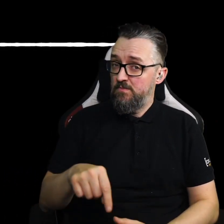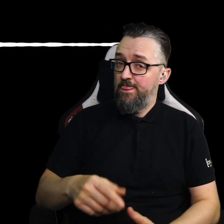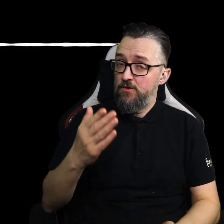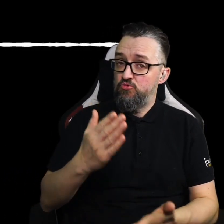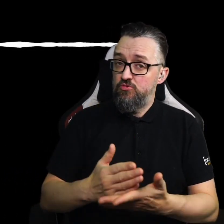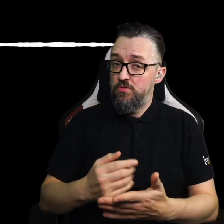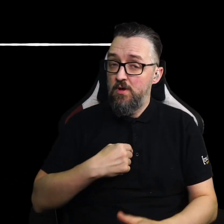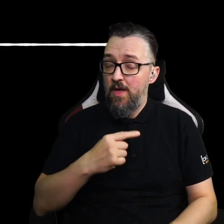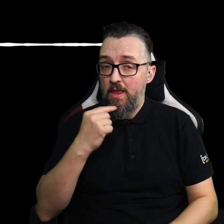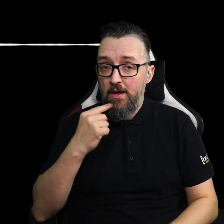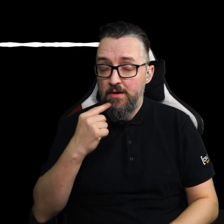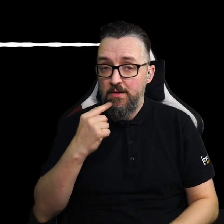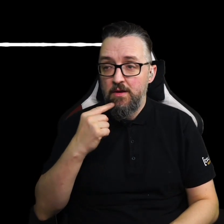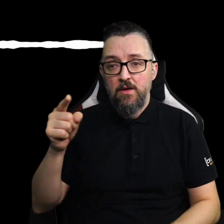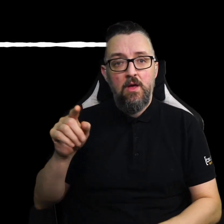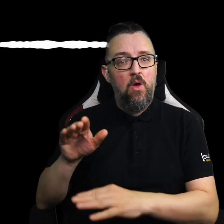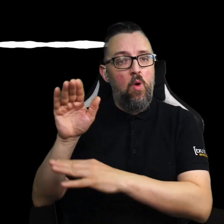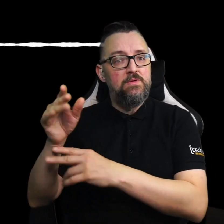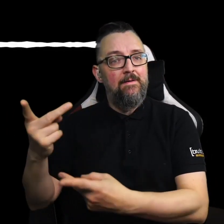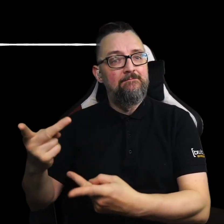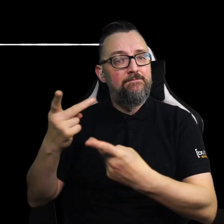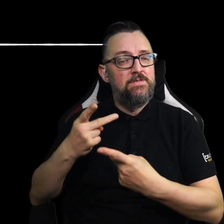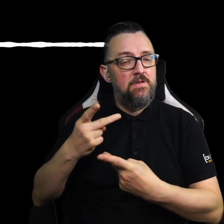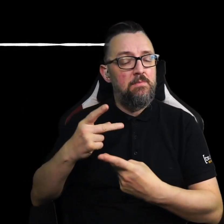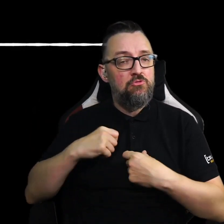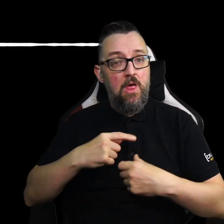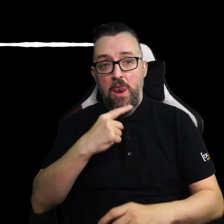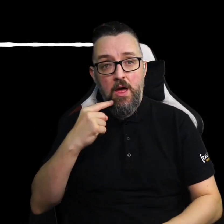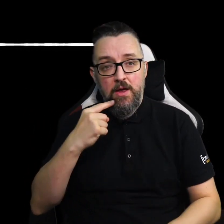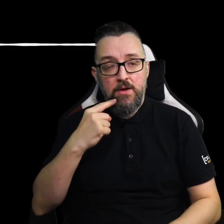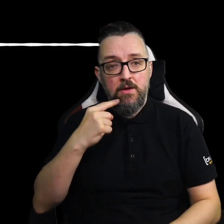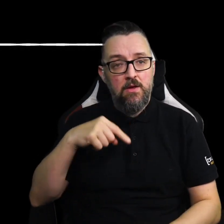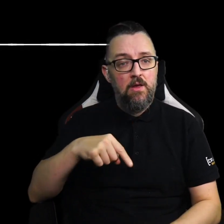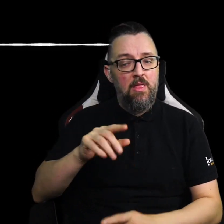Was the Overseas Visitor Manager lying? Was this entire Home Office mishap a big mistake?